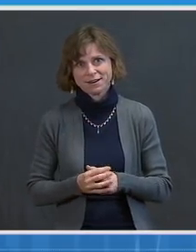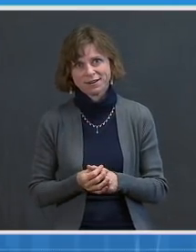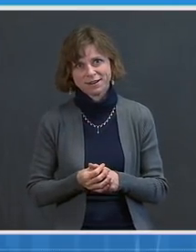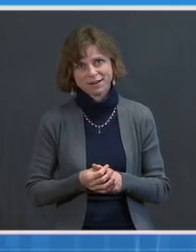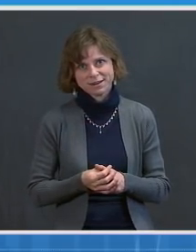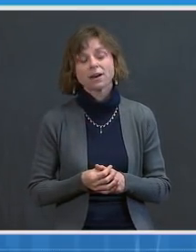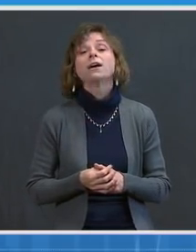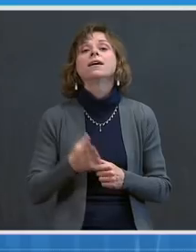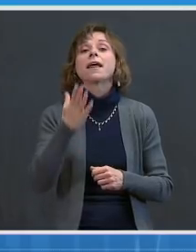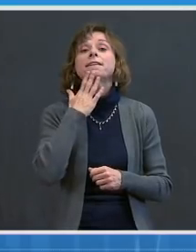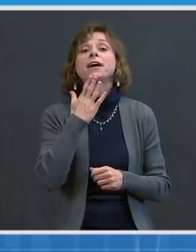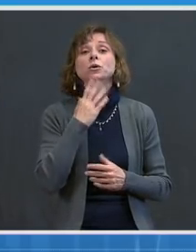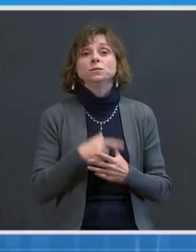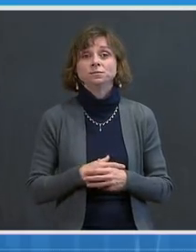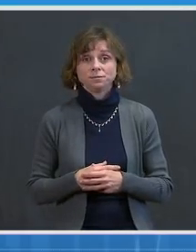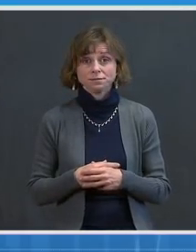Mr. Slavitt: Thank you. Let's take some questions.